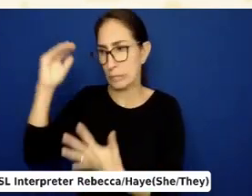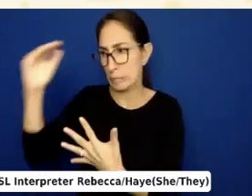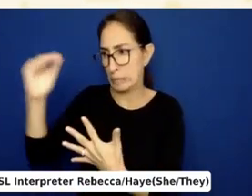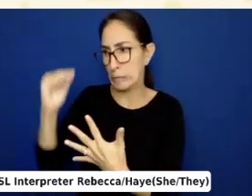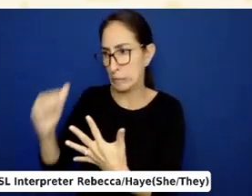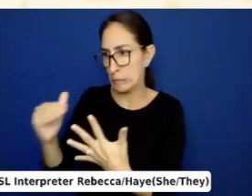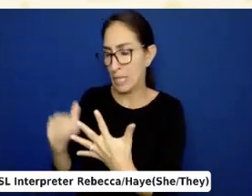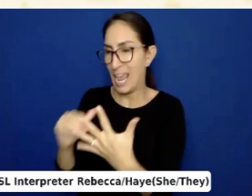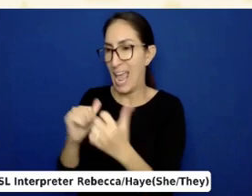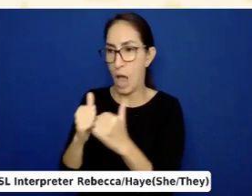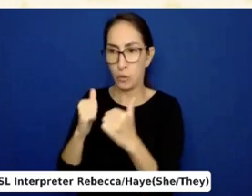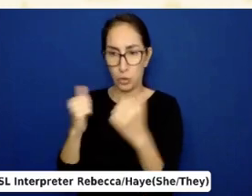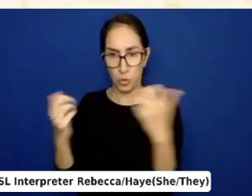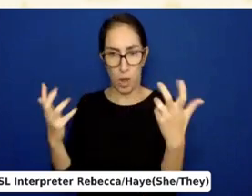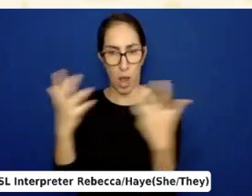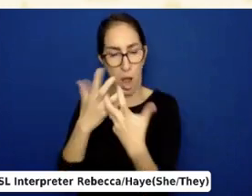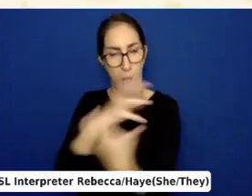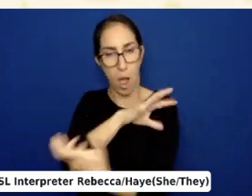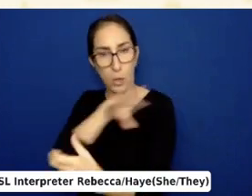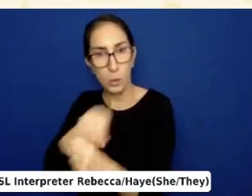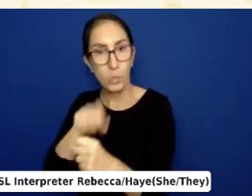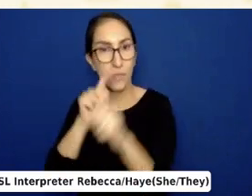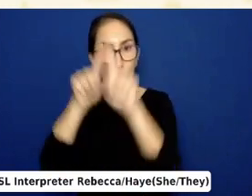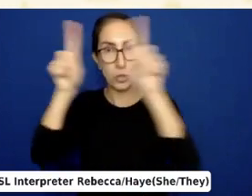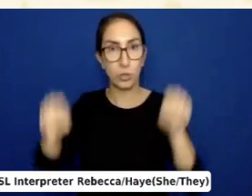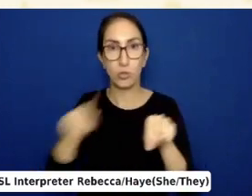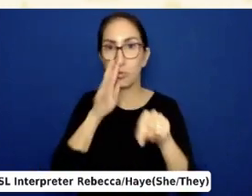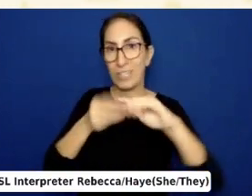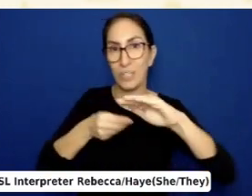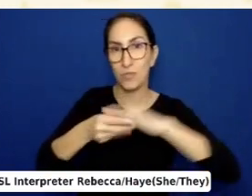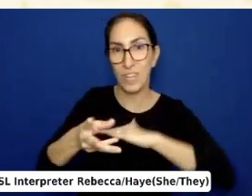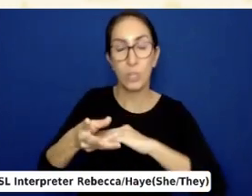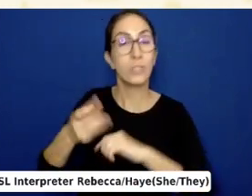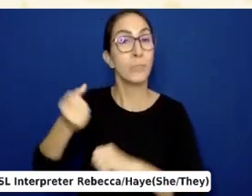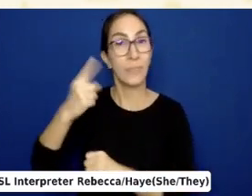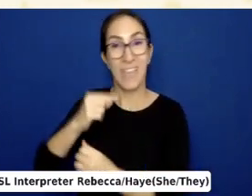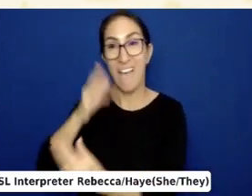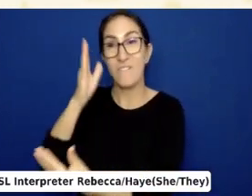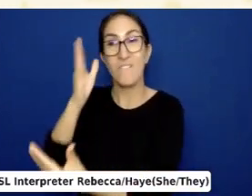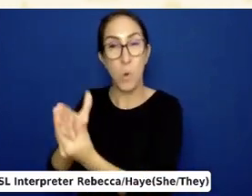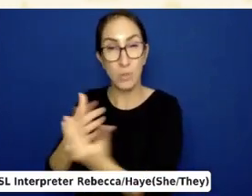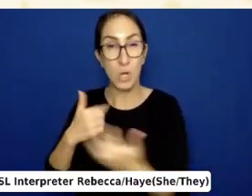In fact, in the folder that I shared with you, with the information,